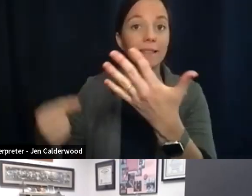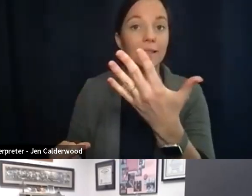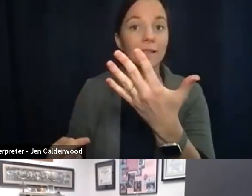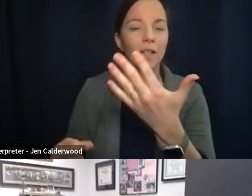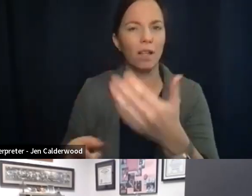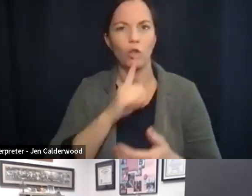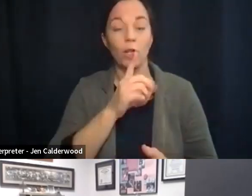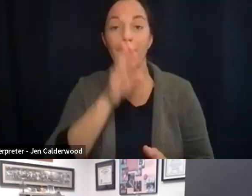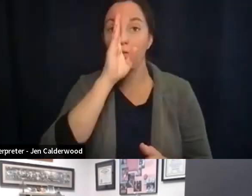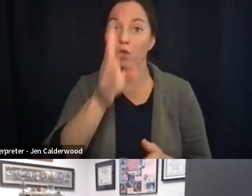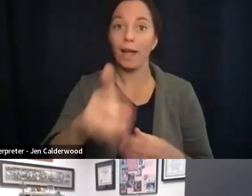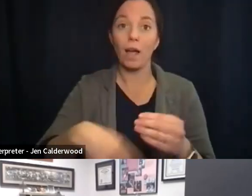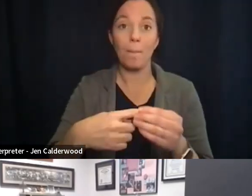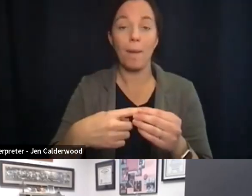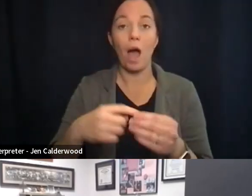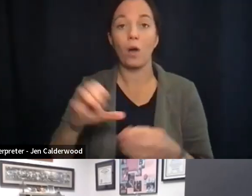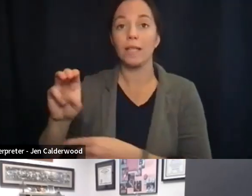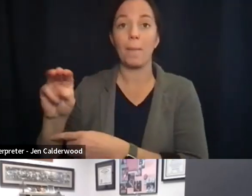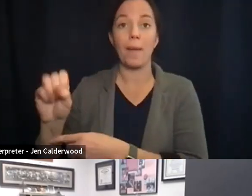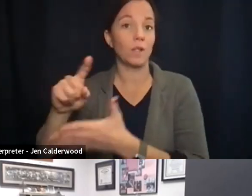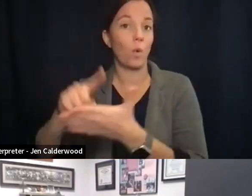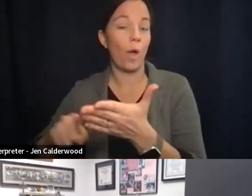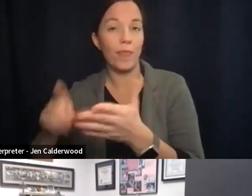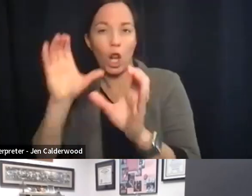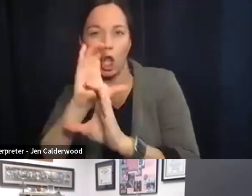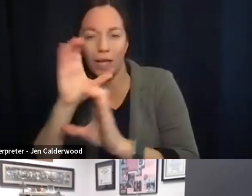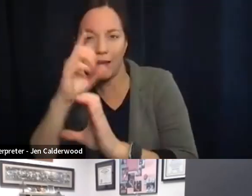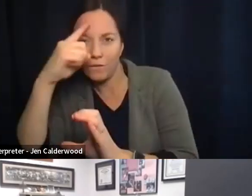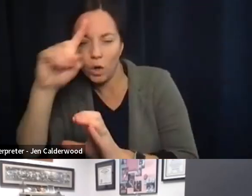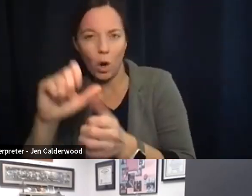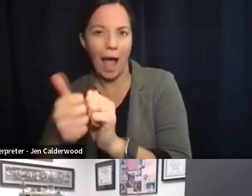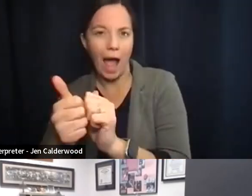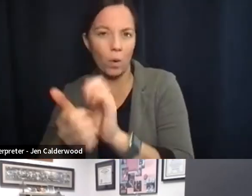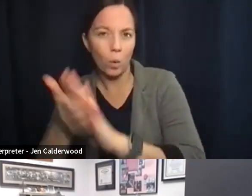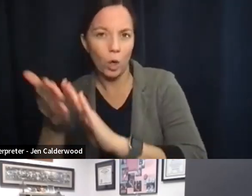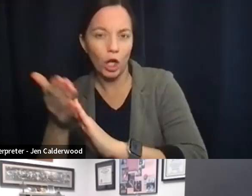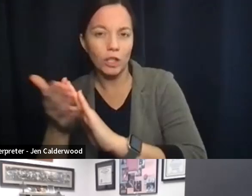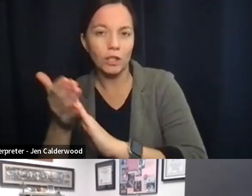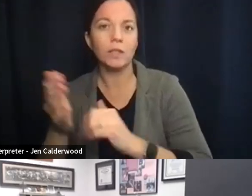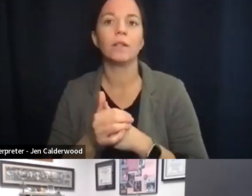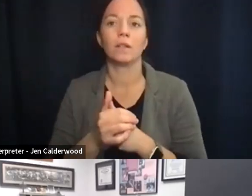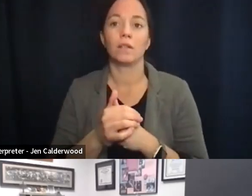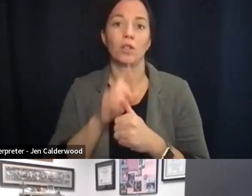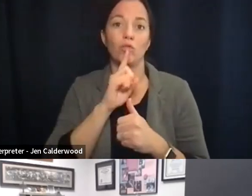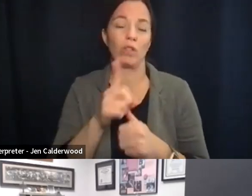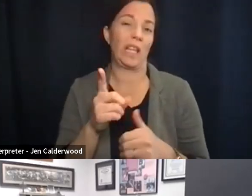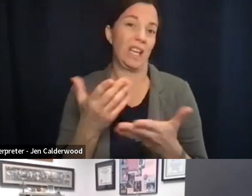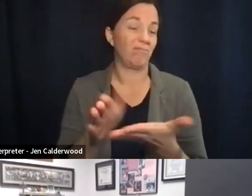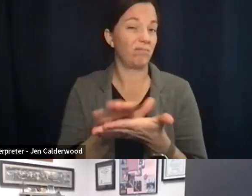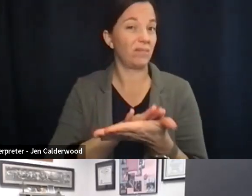They've come in and said he's what you can expect. When can you all meet? And it's this accel before meeting and Acl has been great, and they've come in, and they've said, Here's what you can expect they've been very kind of frank about the things that Cms. They've been very kind of frank about the things that CMS is looking for and how this works.